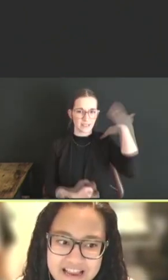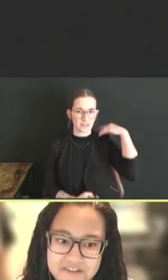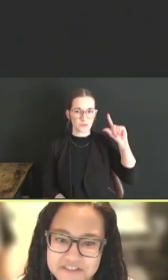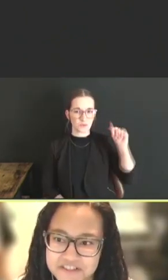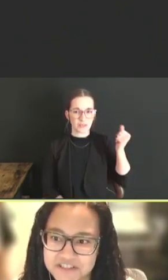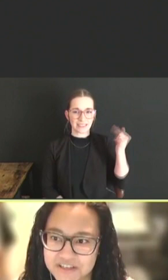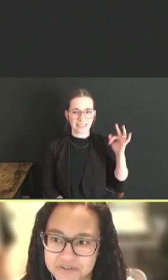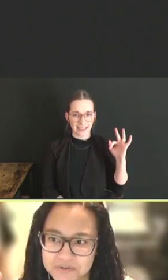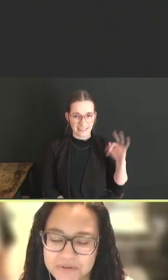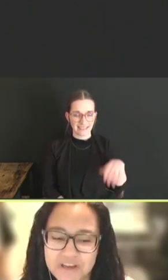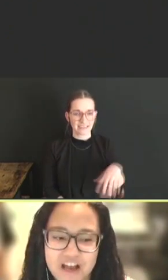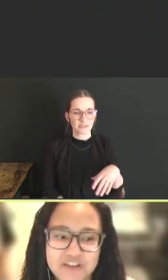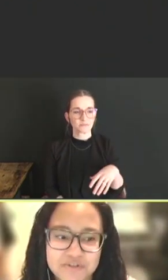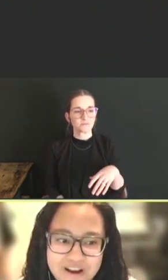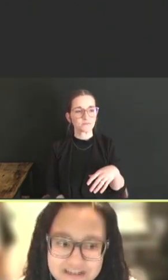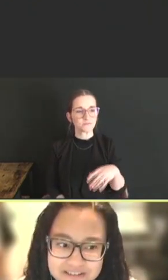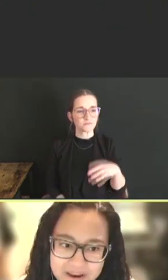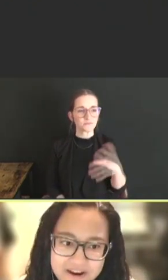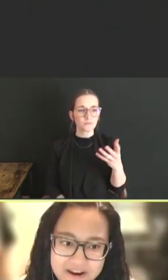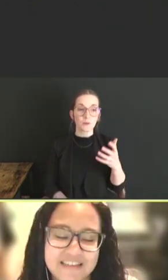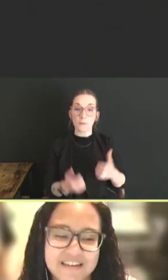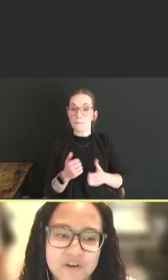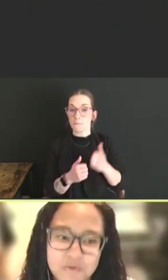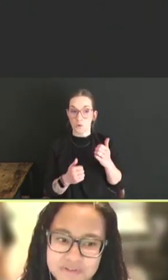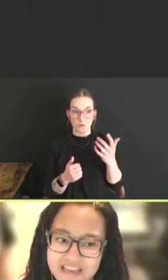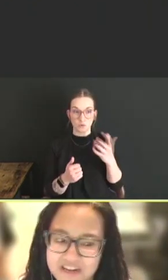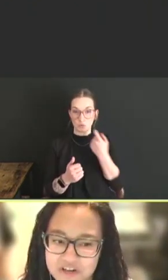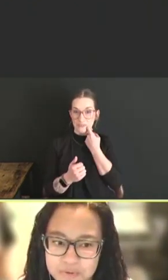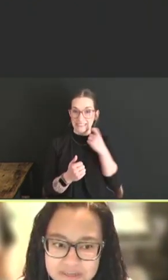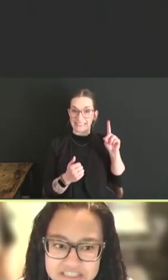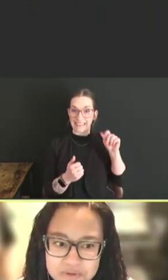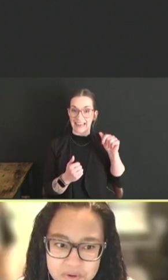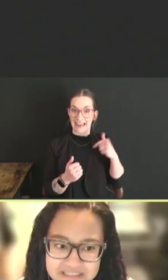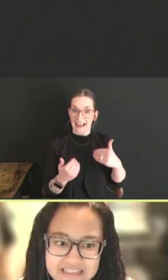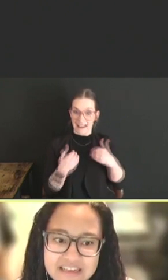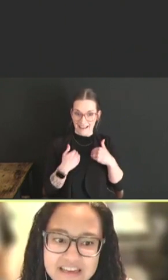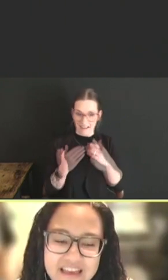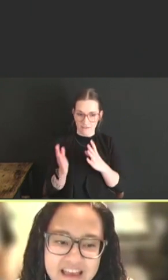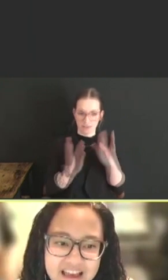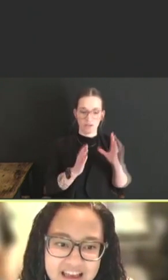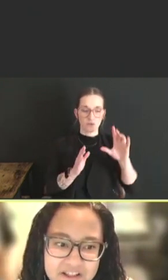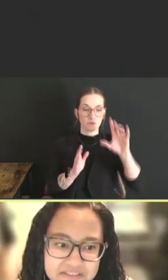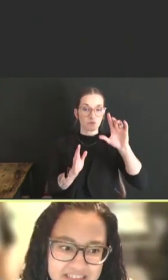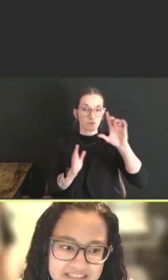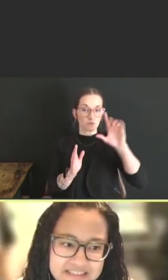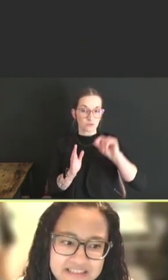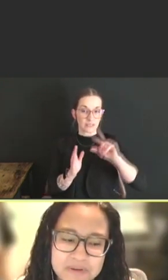I have to give you a direct comparison is that in our 2020 health needs assessment,